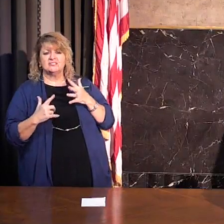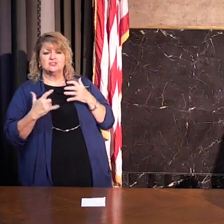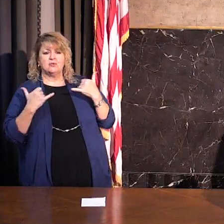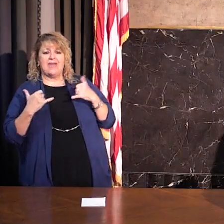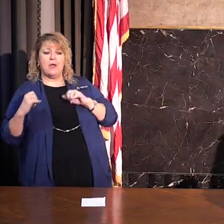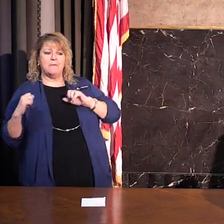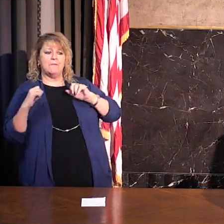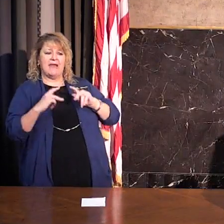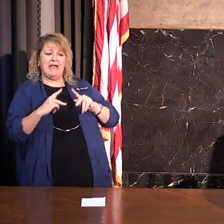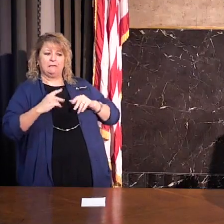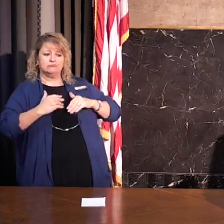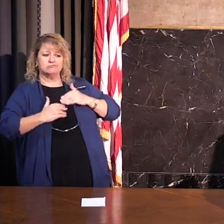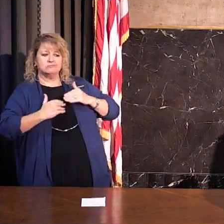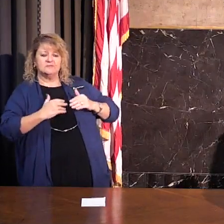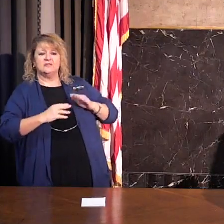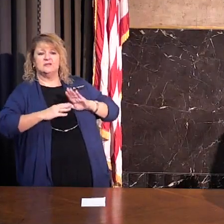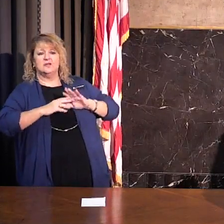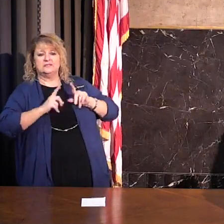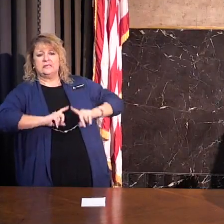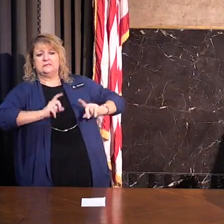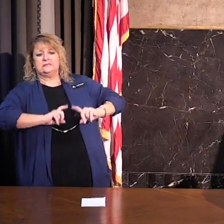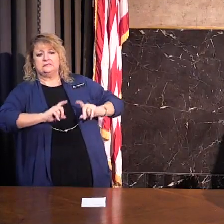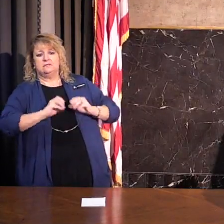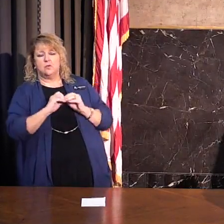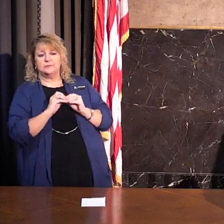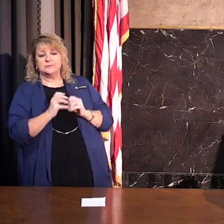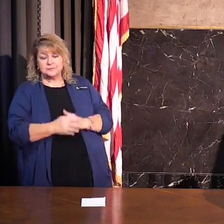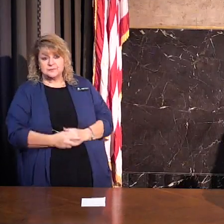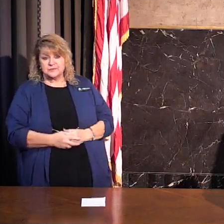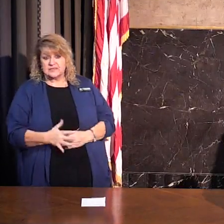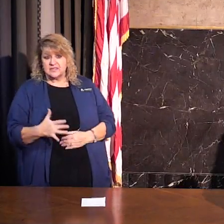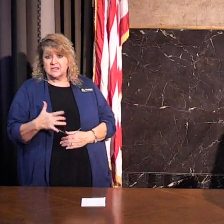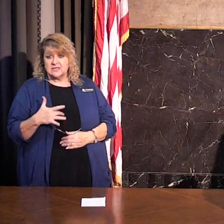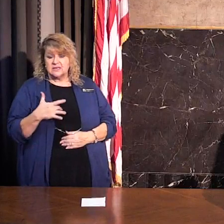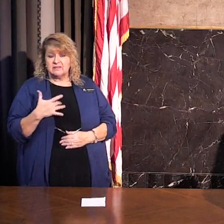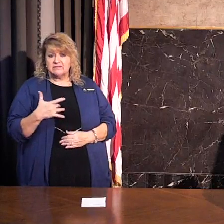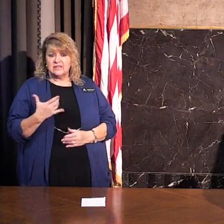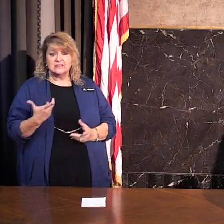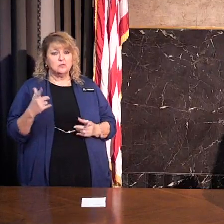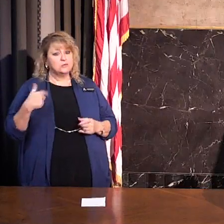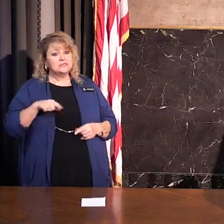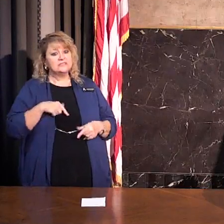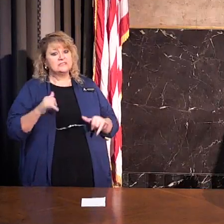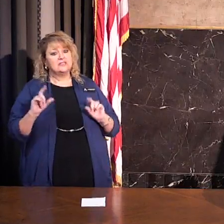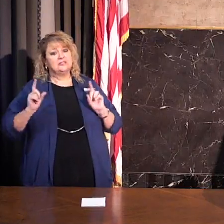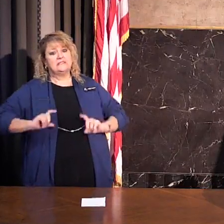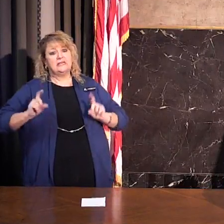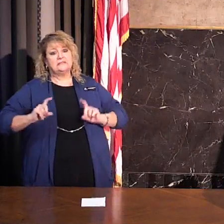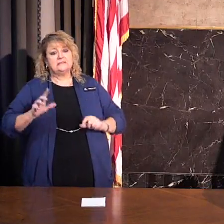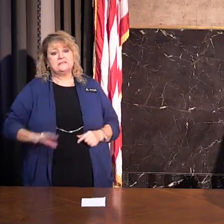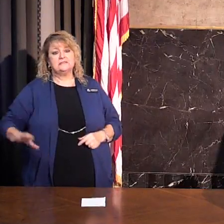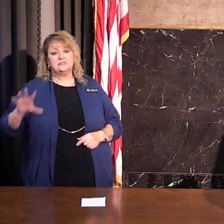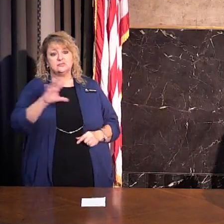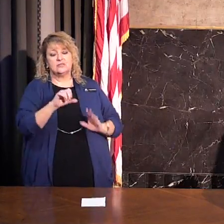back up. We still a relatively encouraged that we're doing uh relatively speaking a lot of